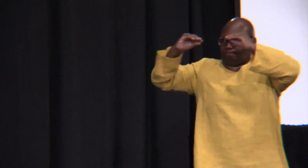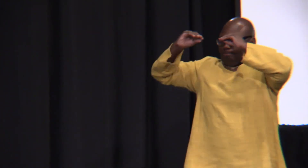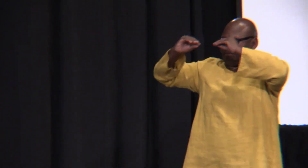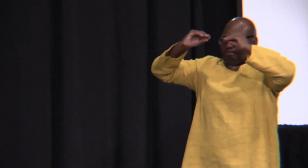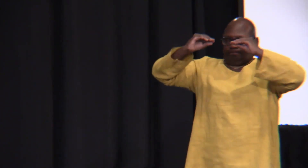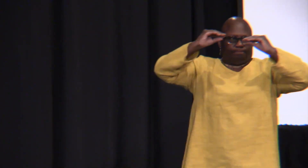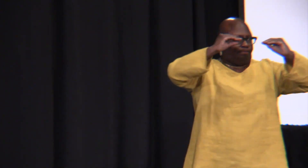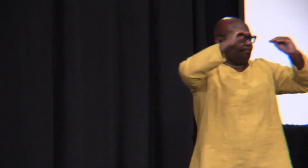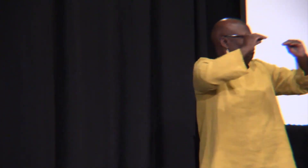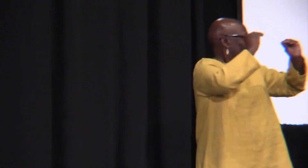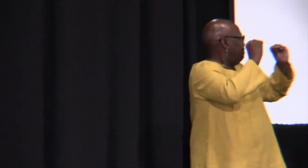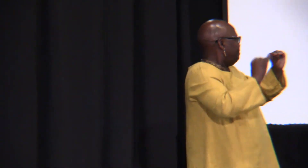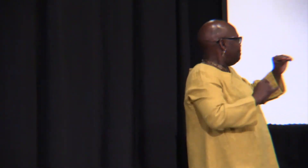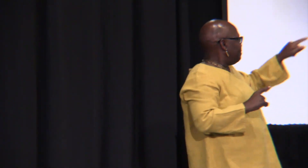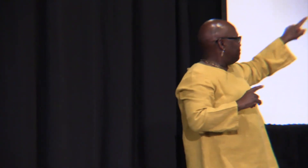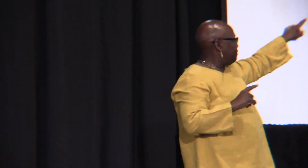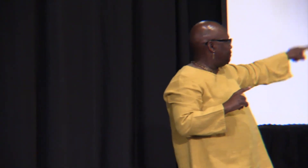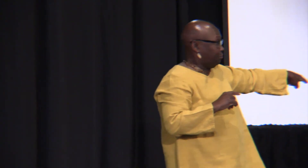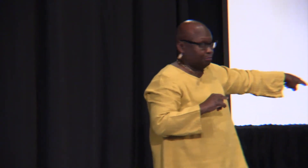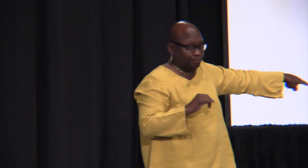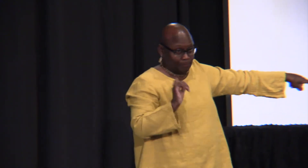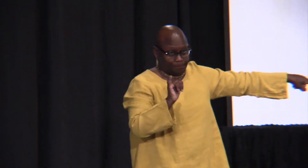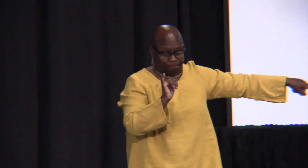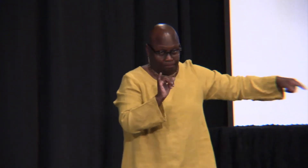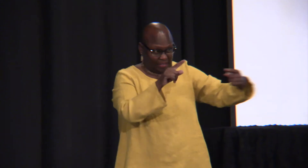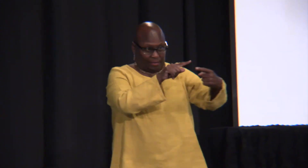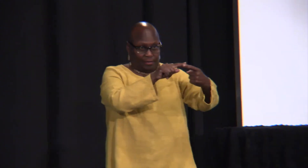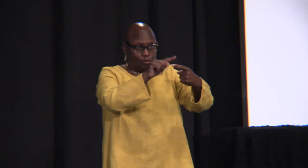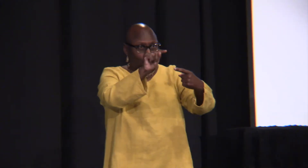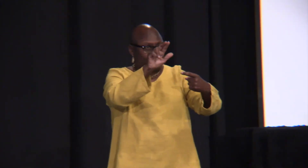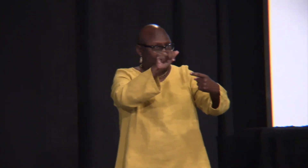I'm not saying that that's a bad approach, don't get me wrong,